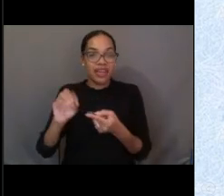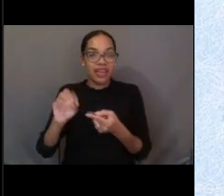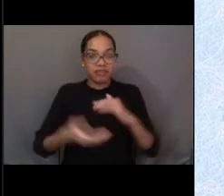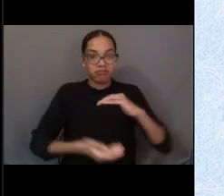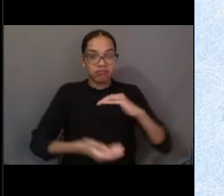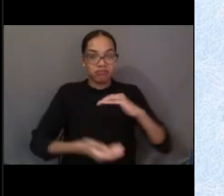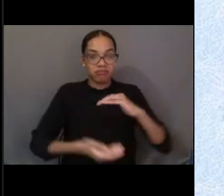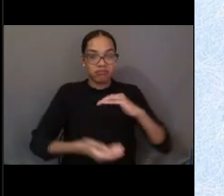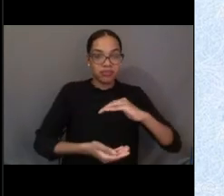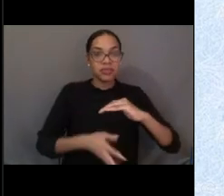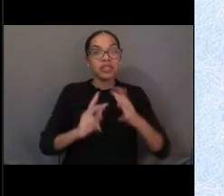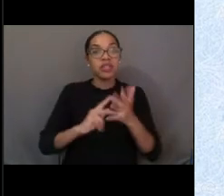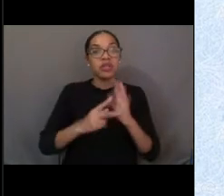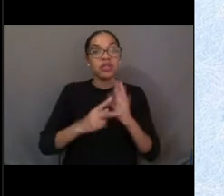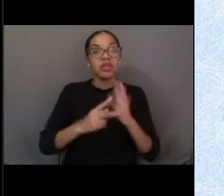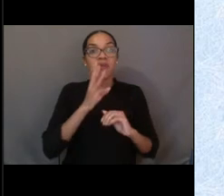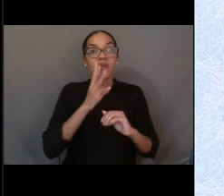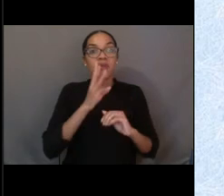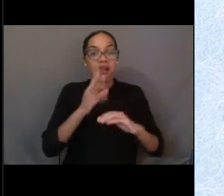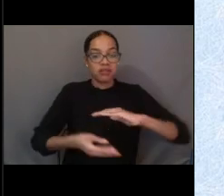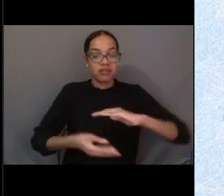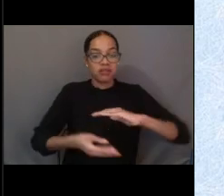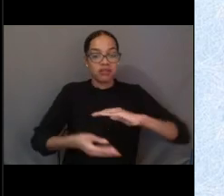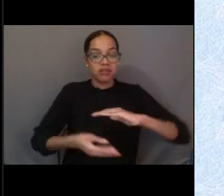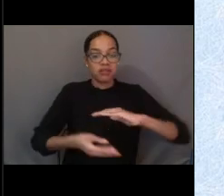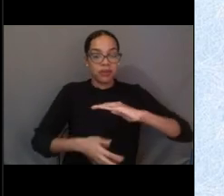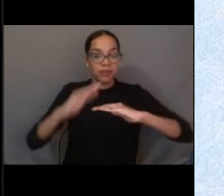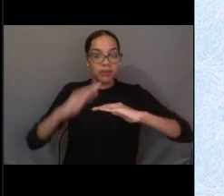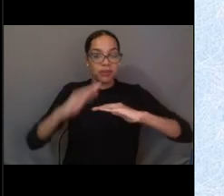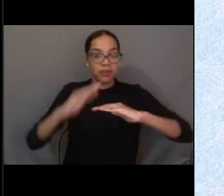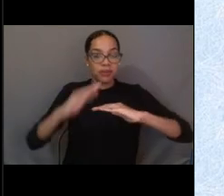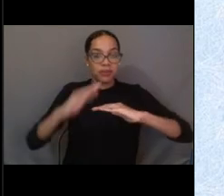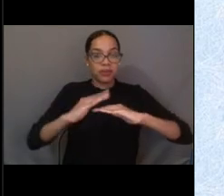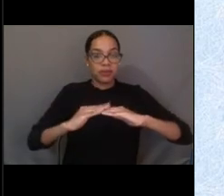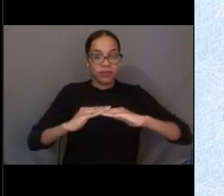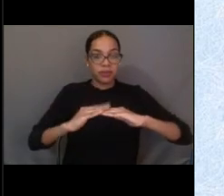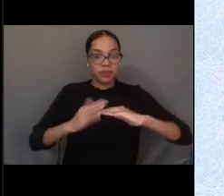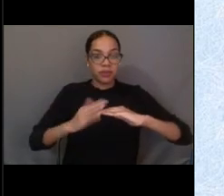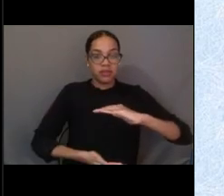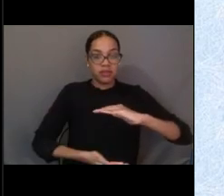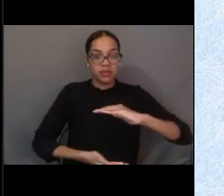when they're out of the water as long as at high tide, they are covered again. This is low tide.